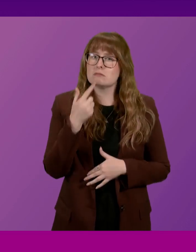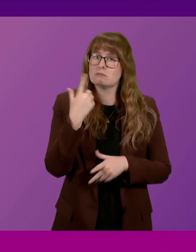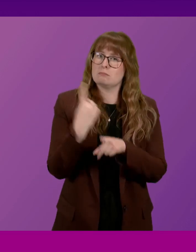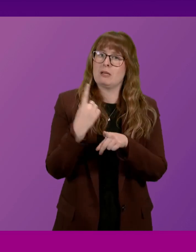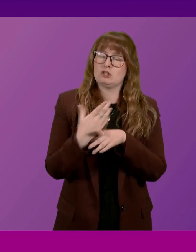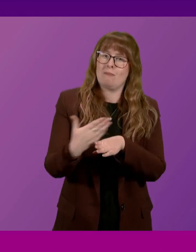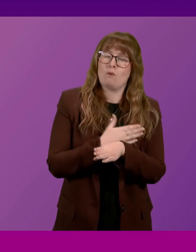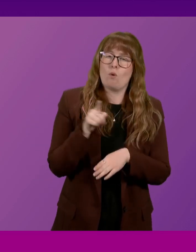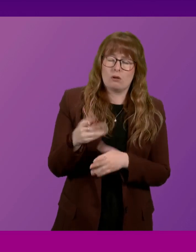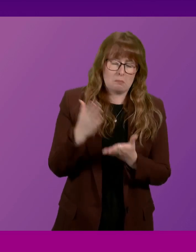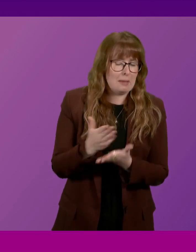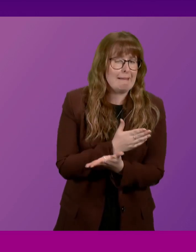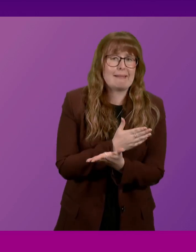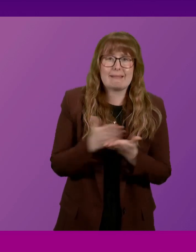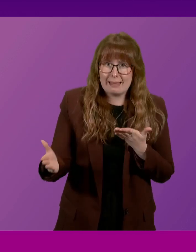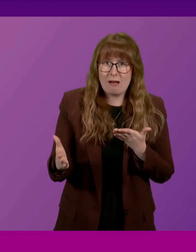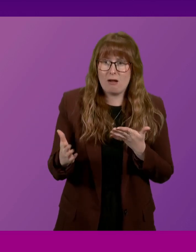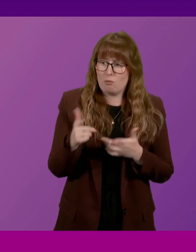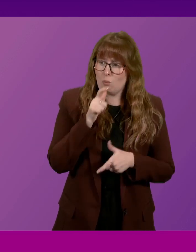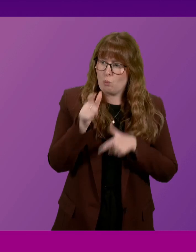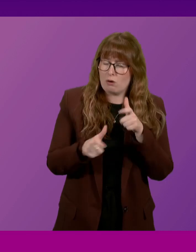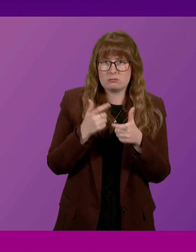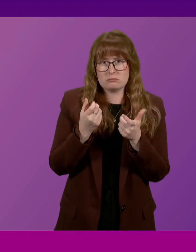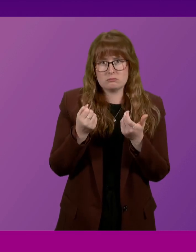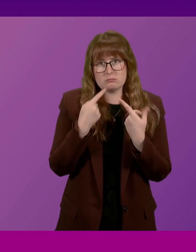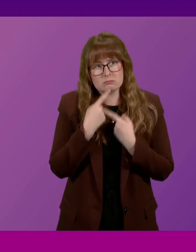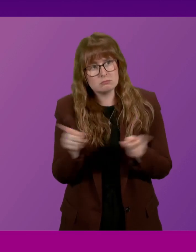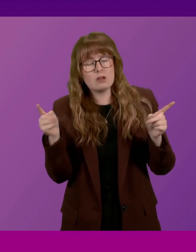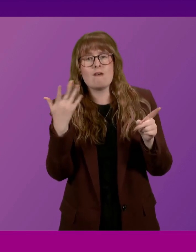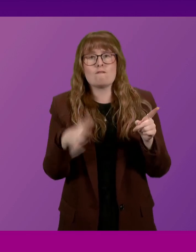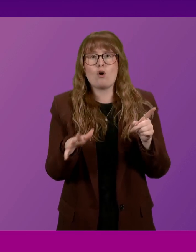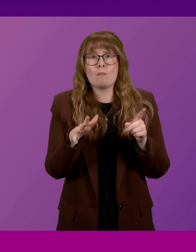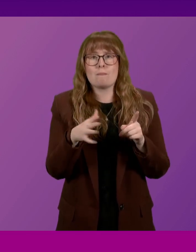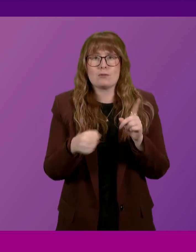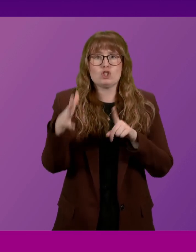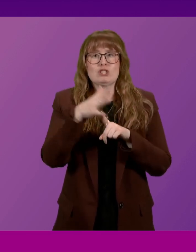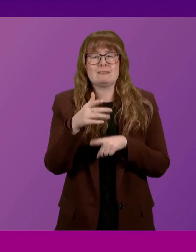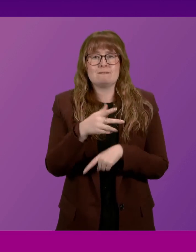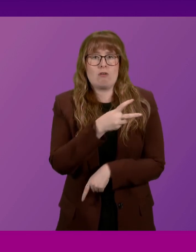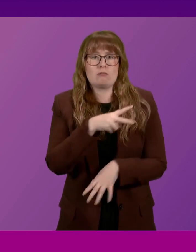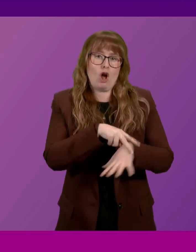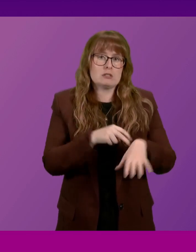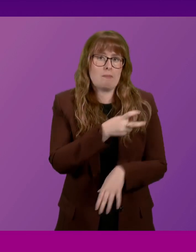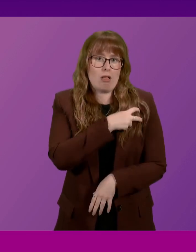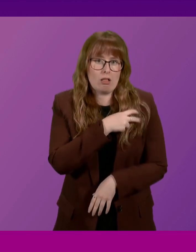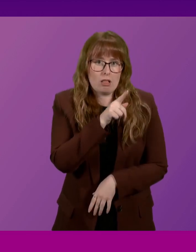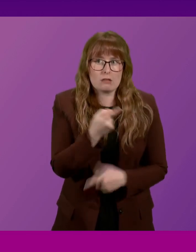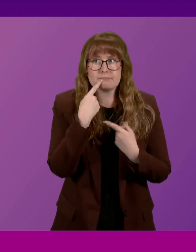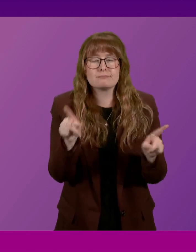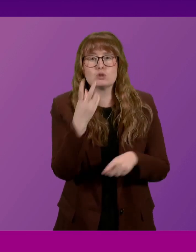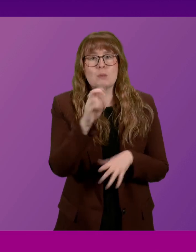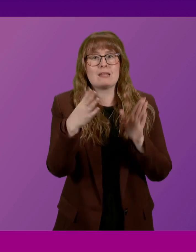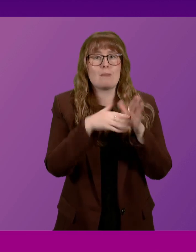very clear words were issued by Assistant Chief Constable Tim Mairs on 20 May, when he said: